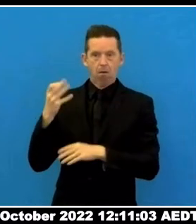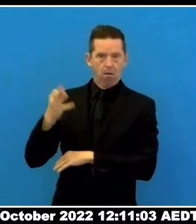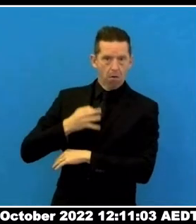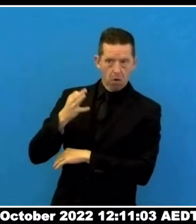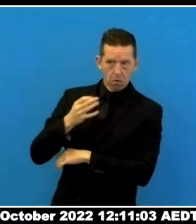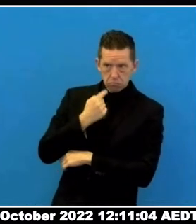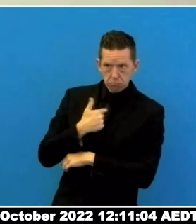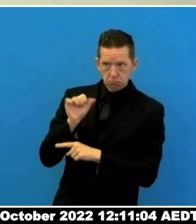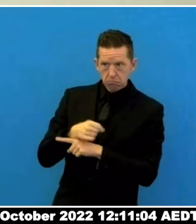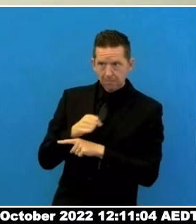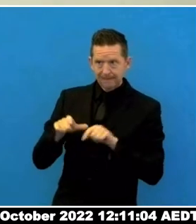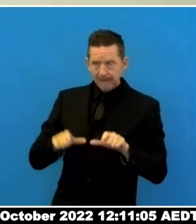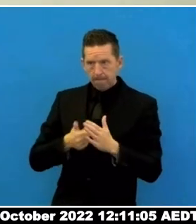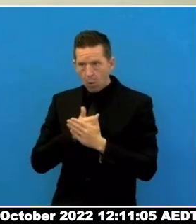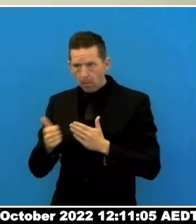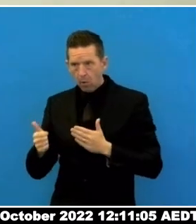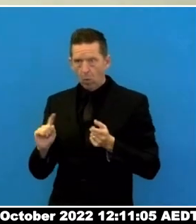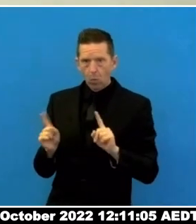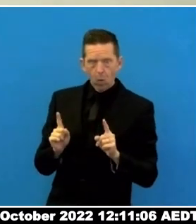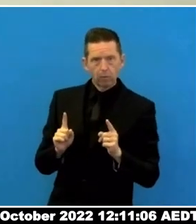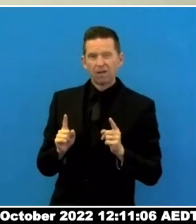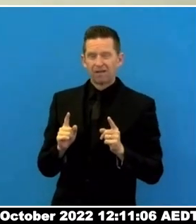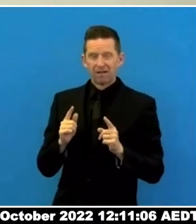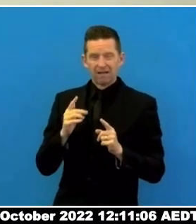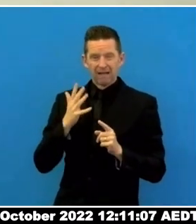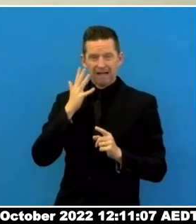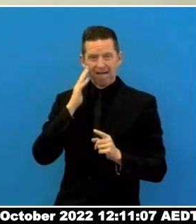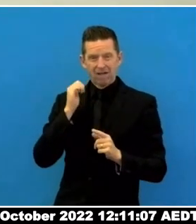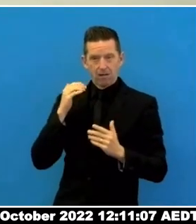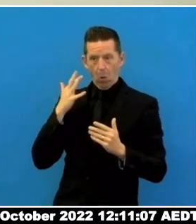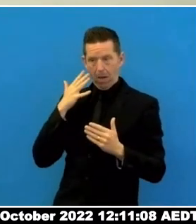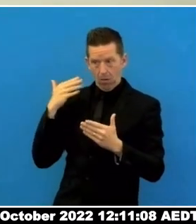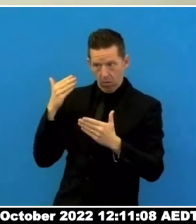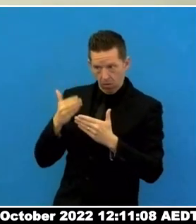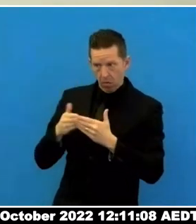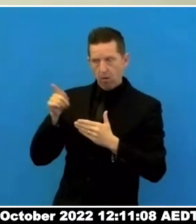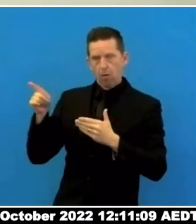And even when it has been determined, that Australia does, you know,